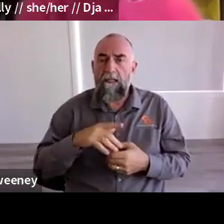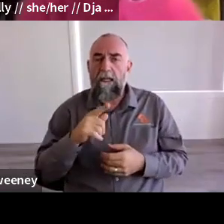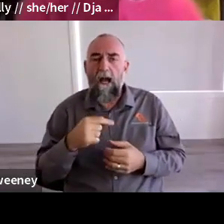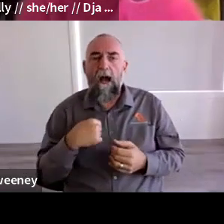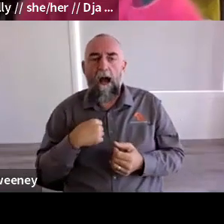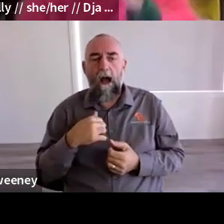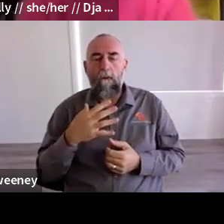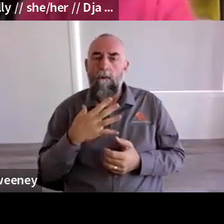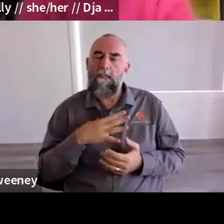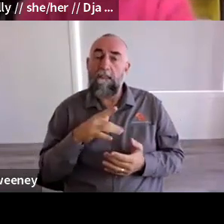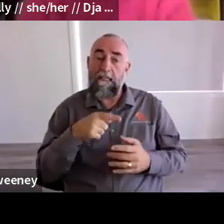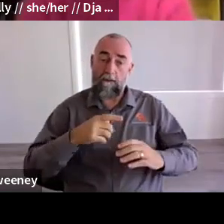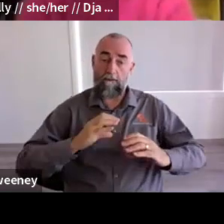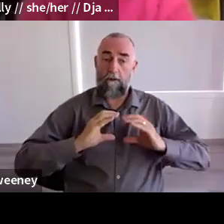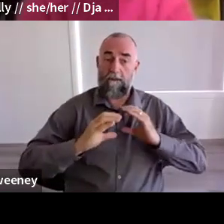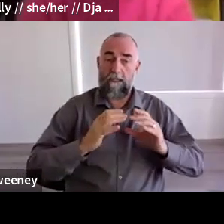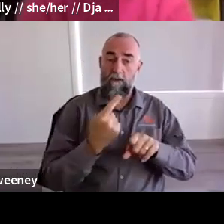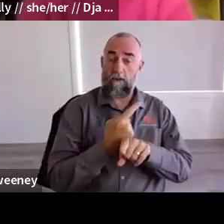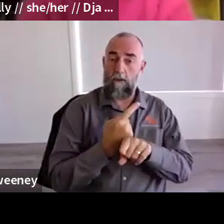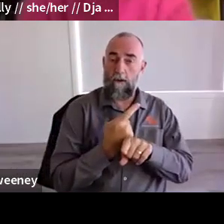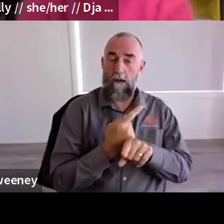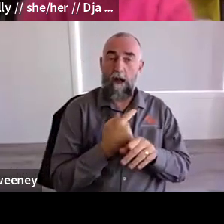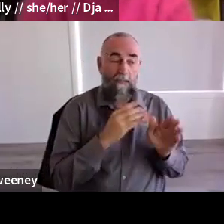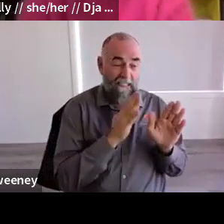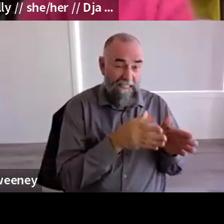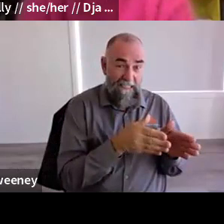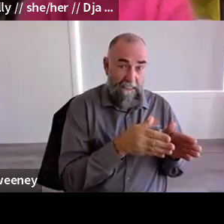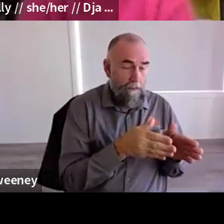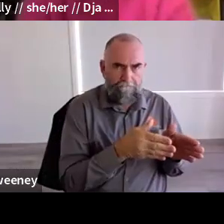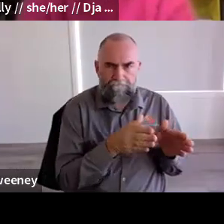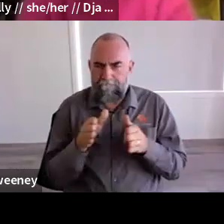And, I mean, Kelli, I would love to hear a little bit more about your work